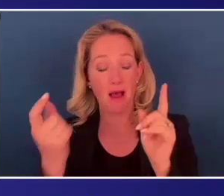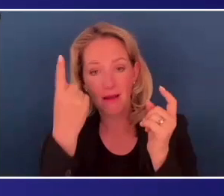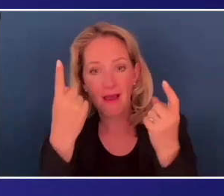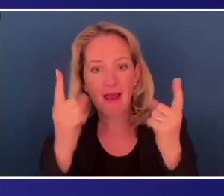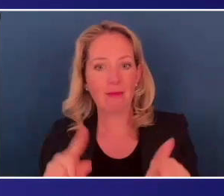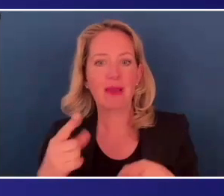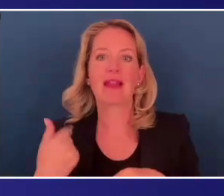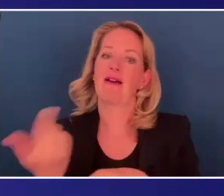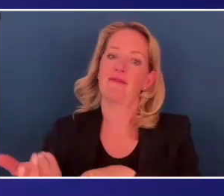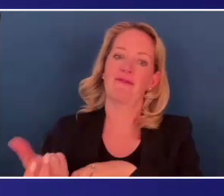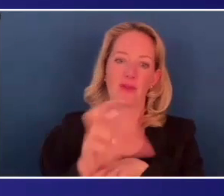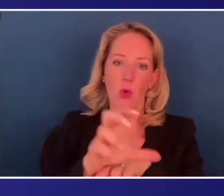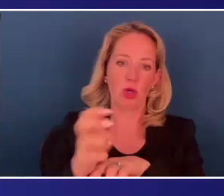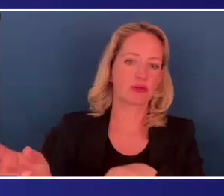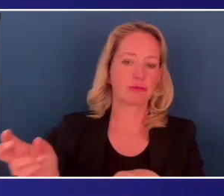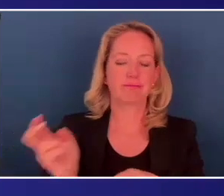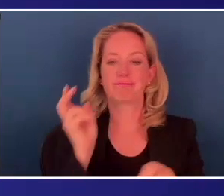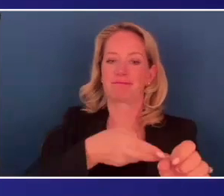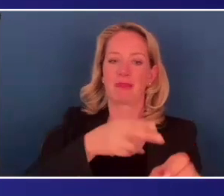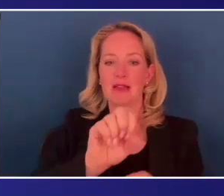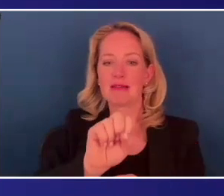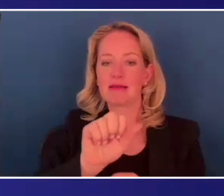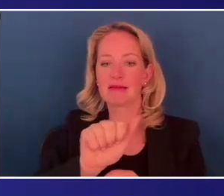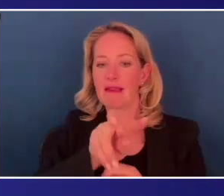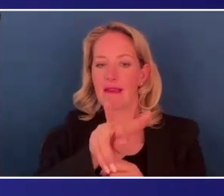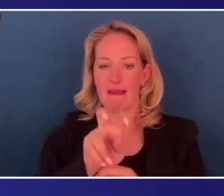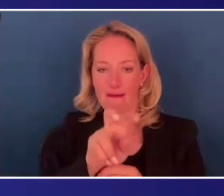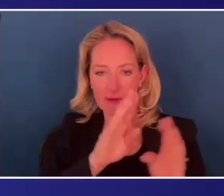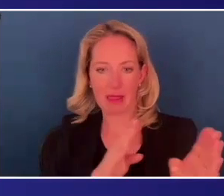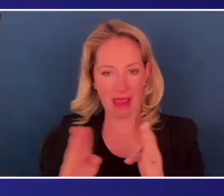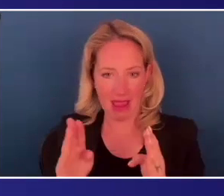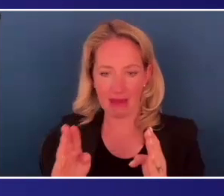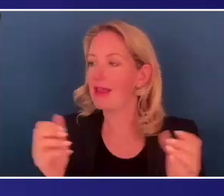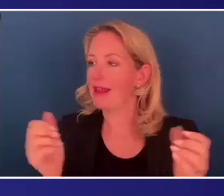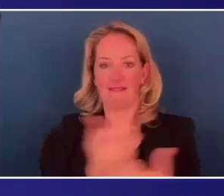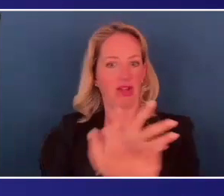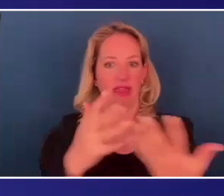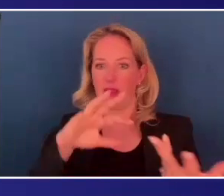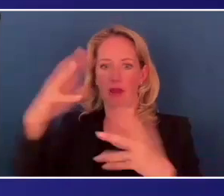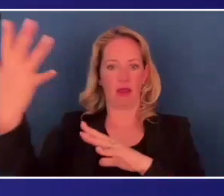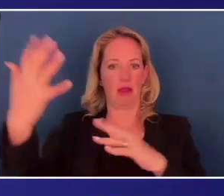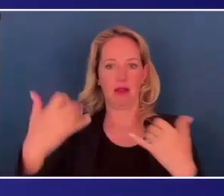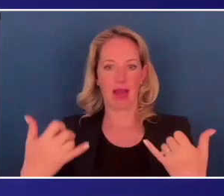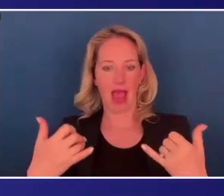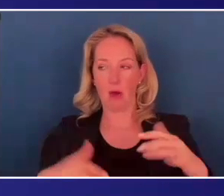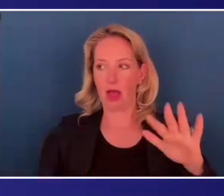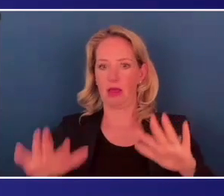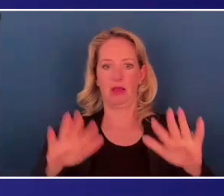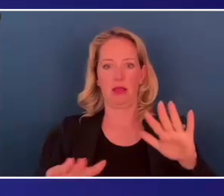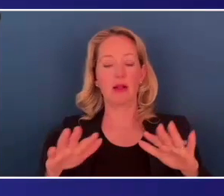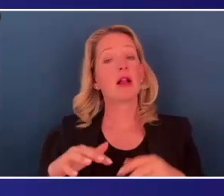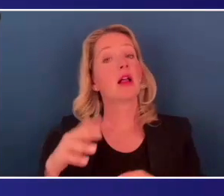And all of the things going on. Loan forgiveness was the reason that I returned to school.